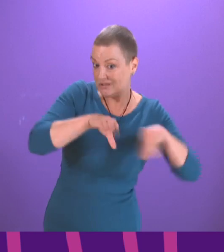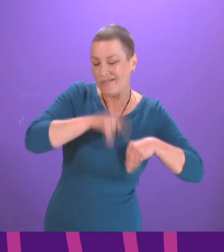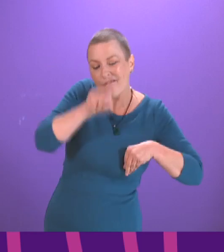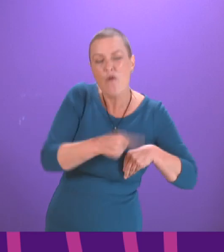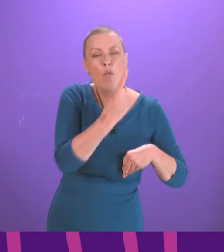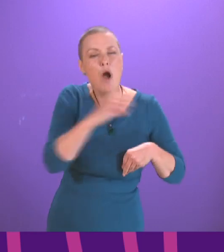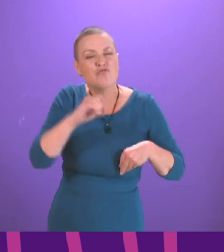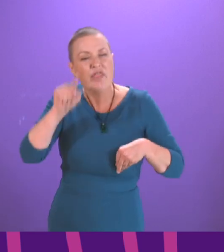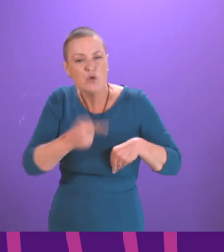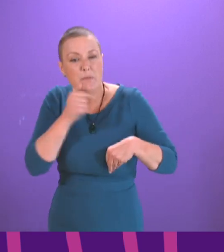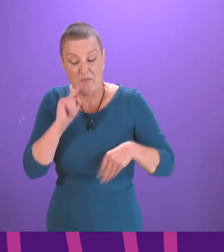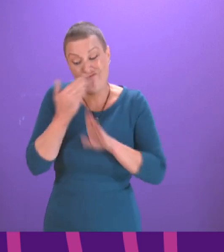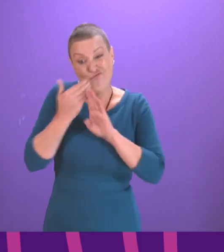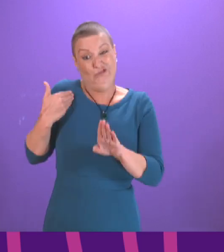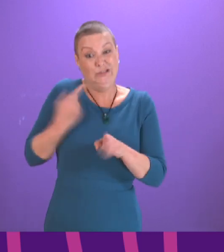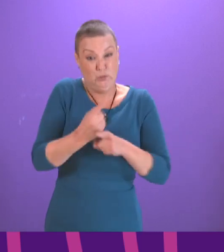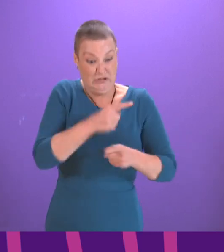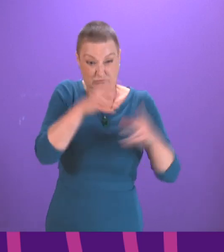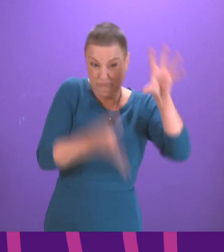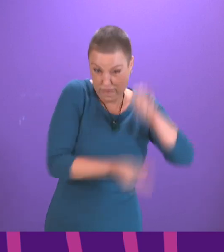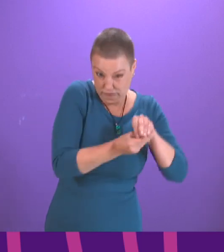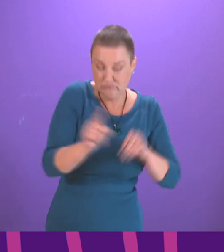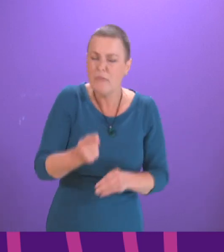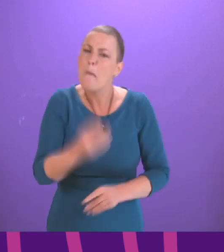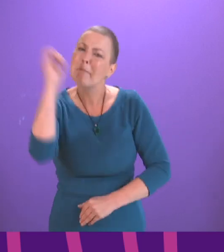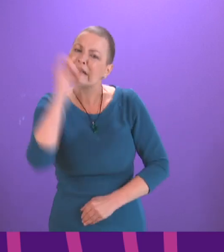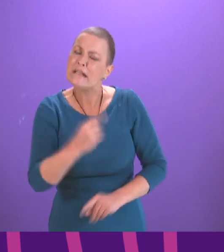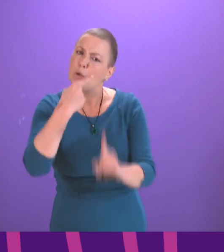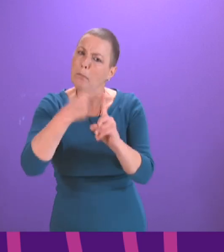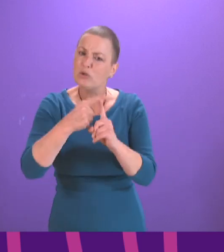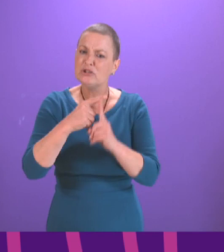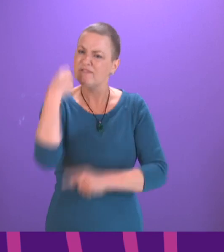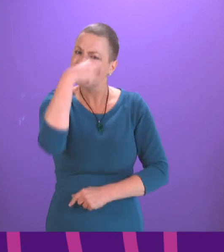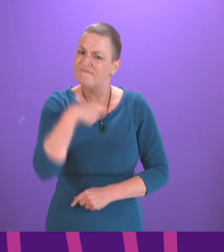people over the most recent week; the percentage of positive tests; our forecast for new cases